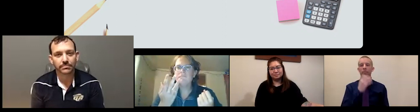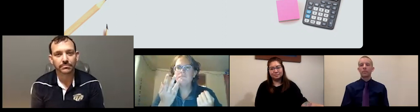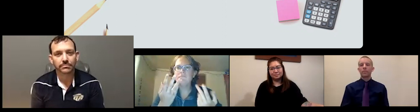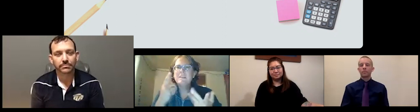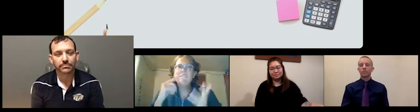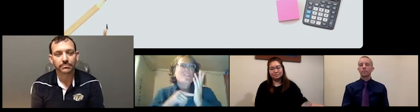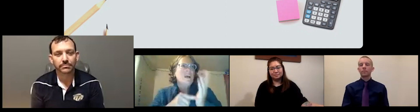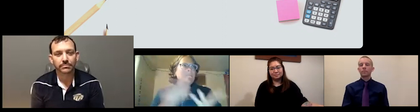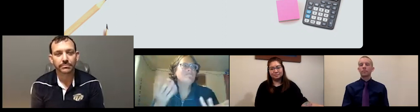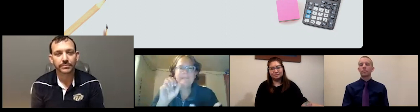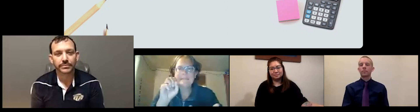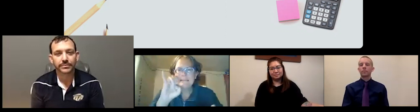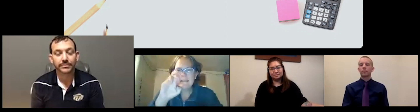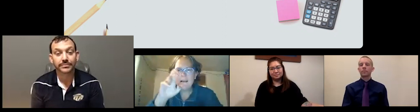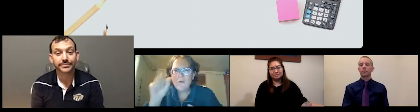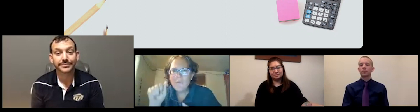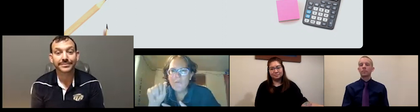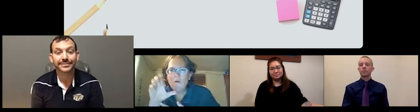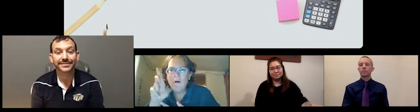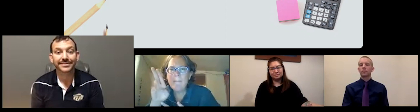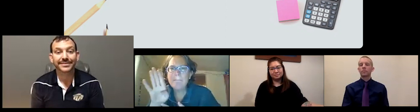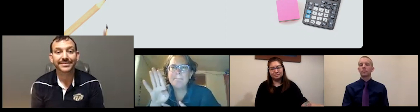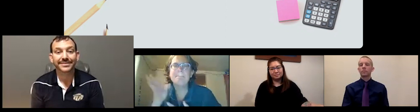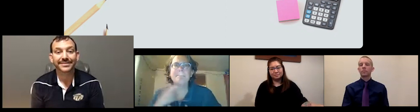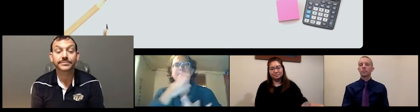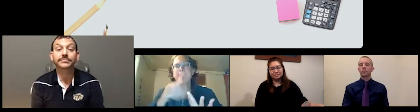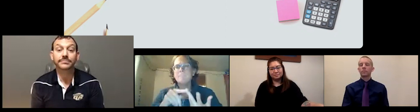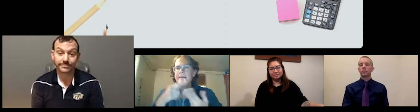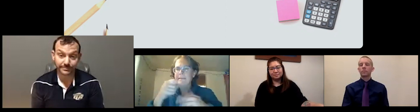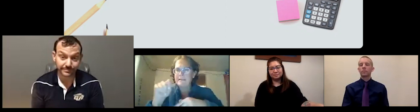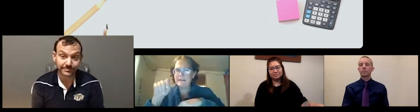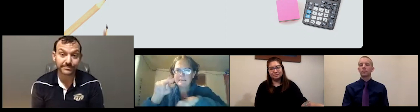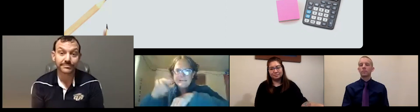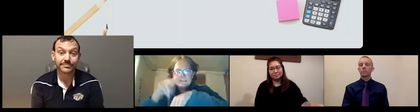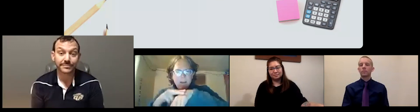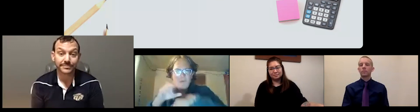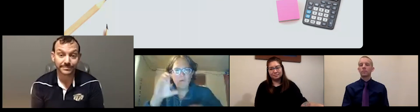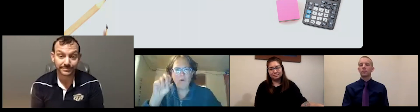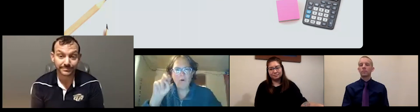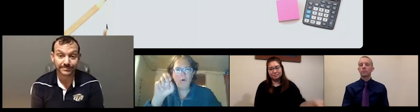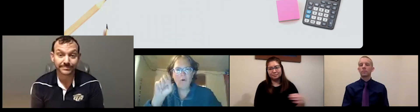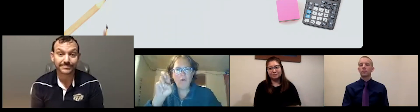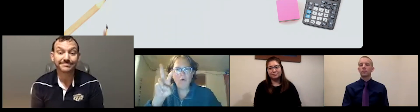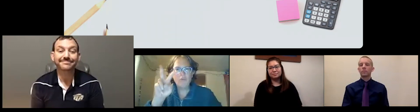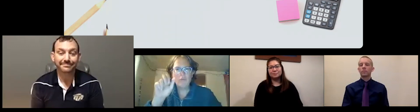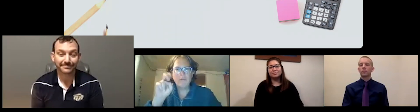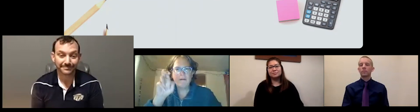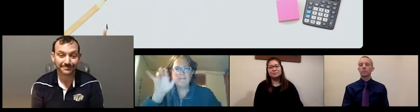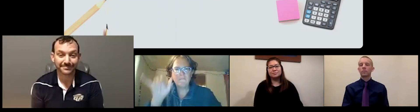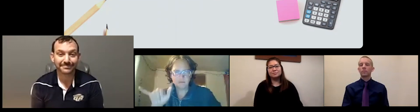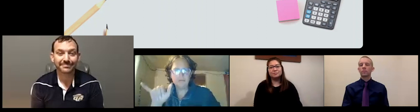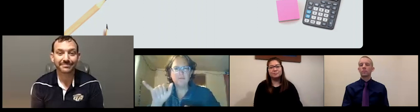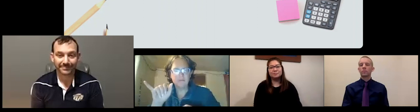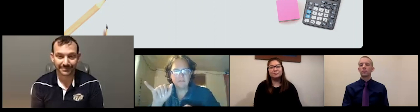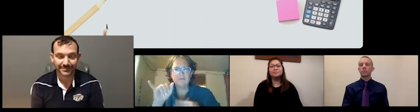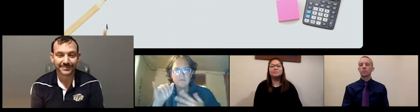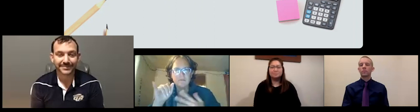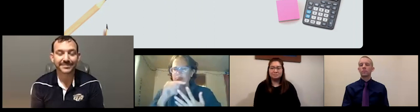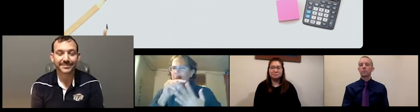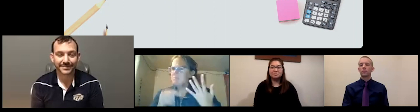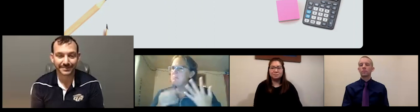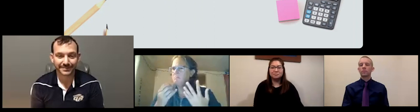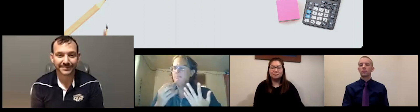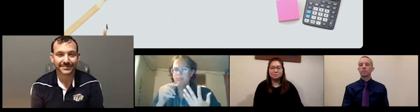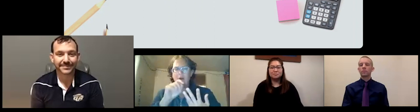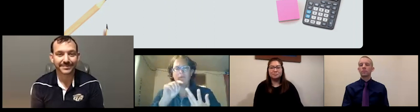For example, the Sierra Club, the National Conservatory or other organizations.